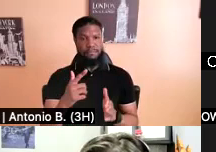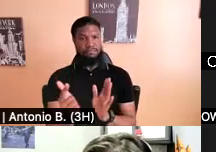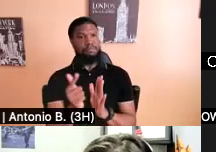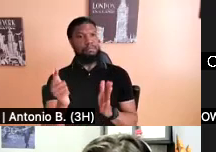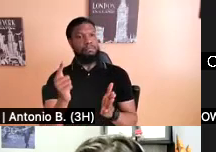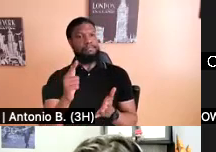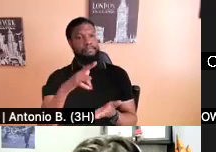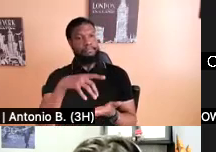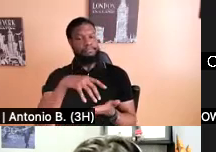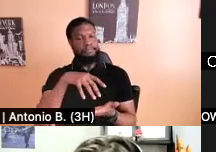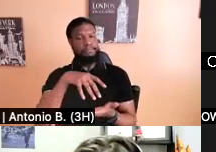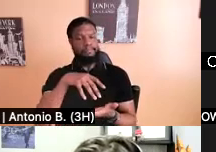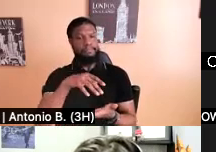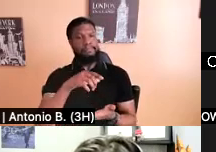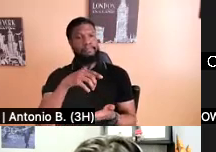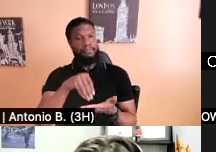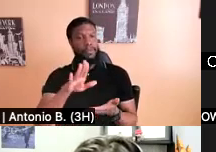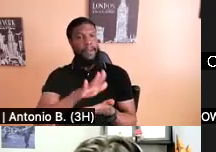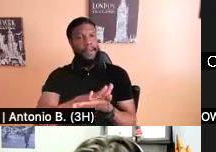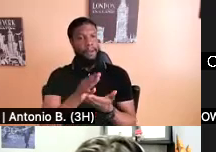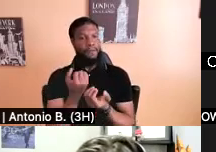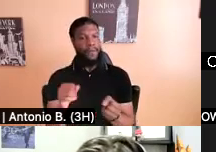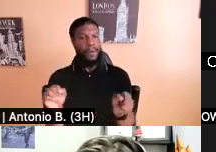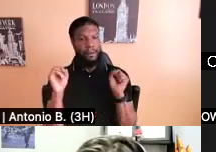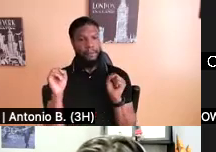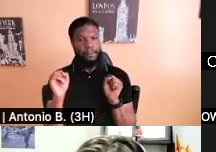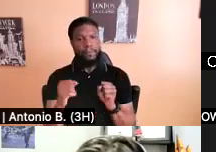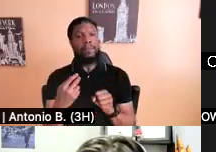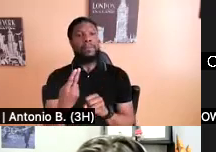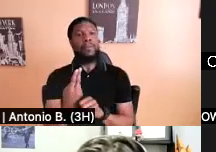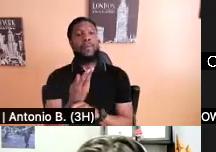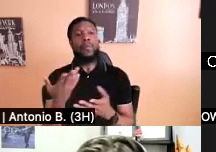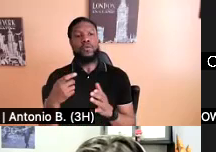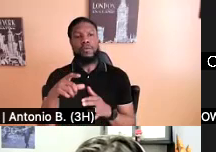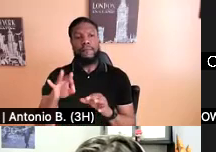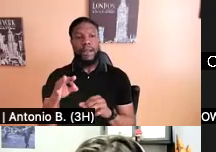the best practices found in the literature is an option. However, the significance of that evidence